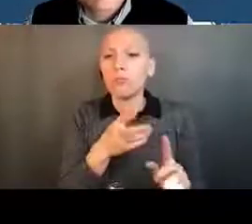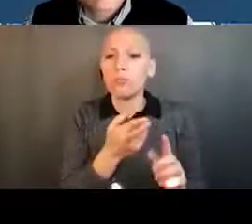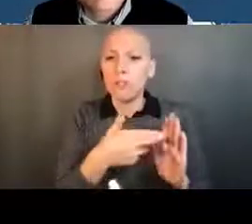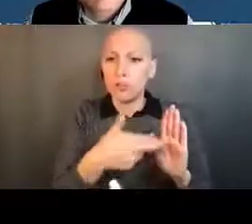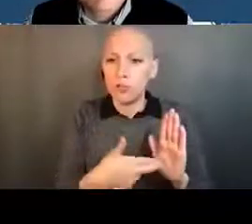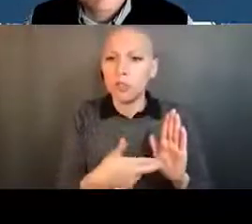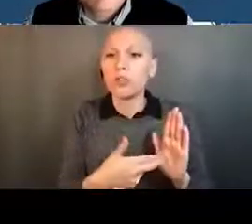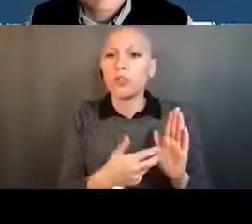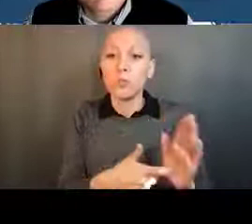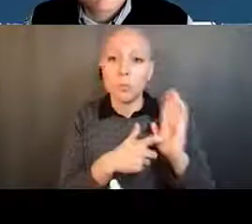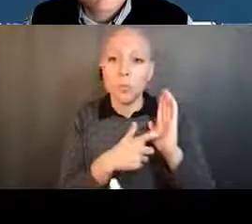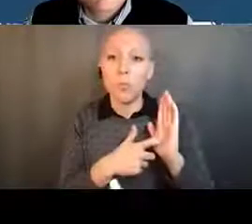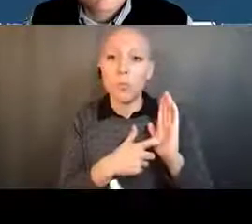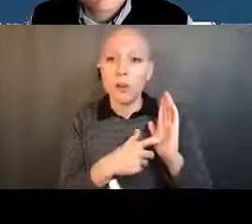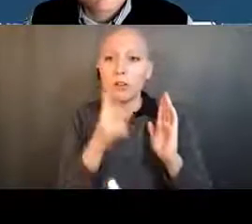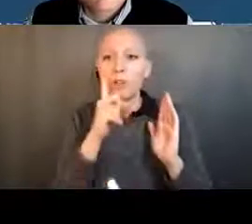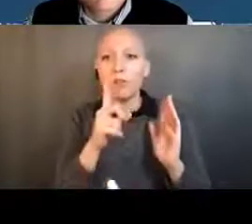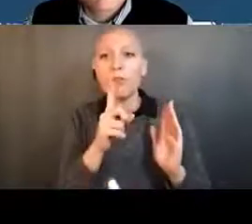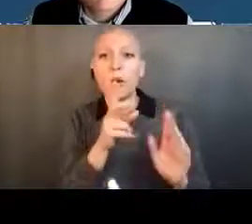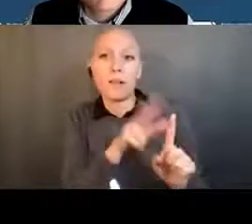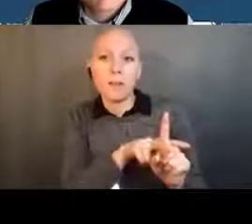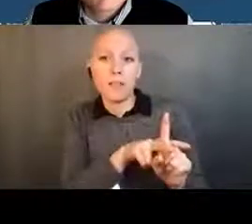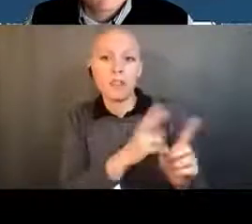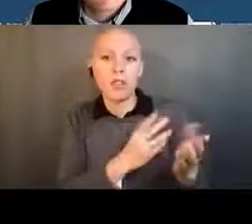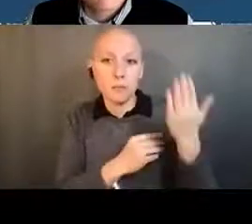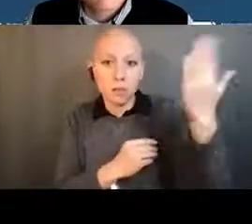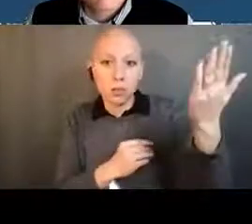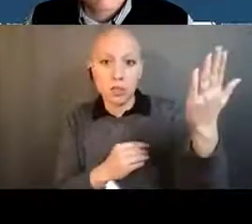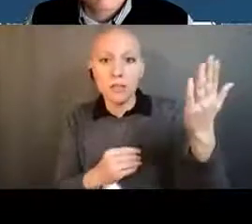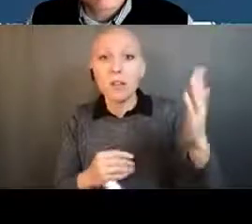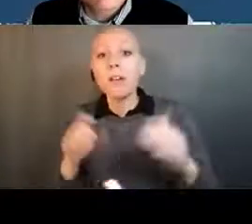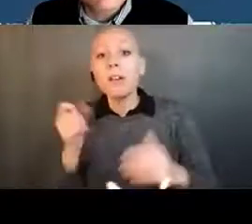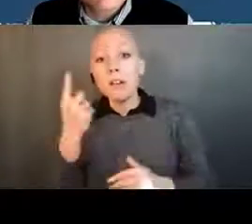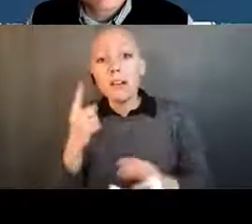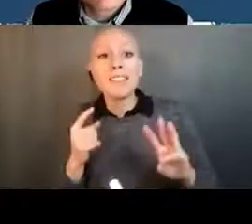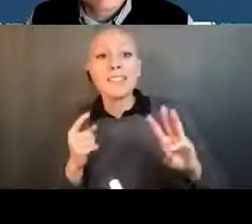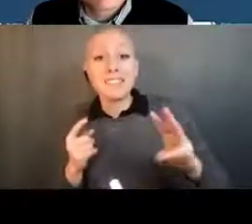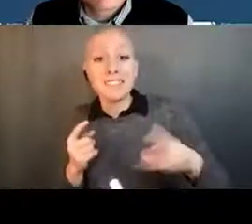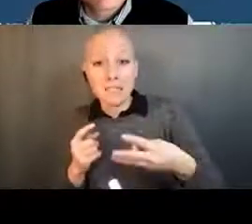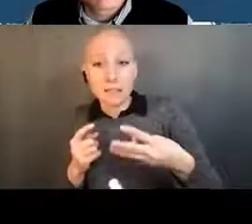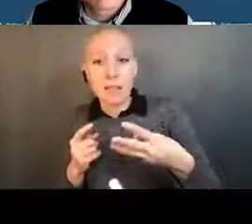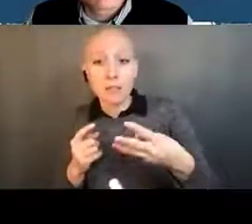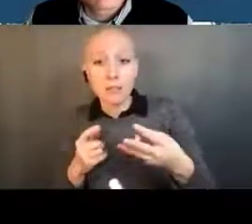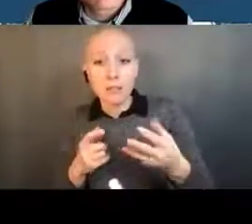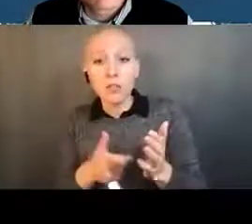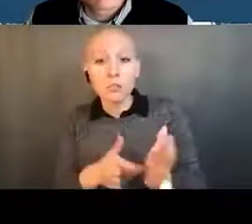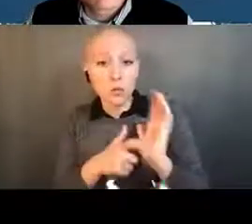and a sixth registration that's required if you are lucky enough to have submitted a good application